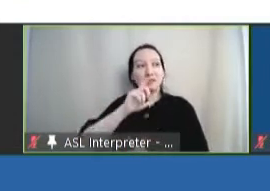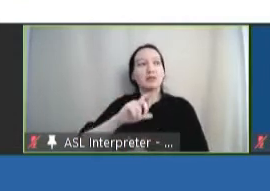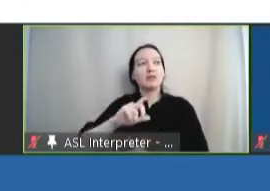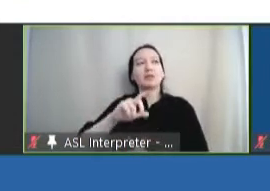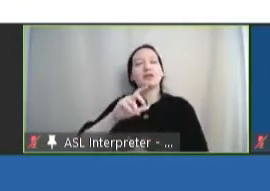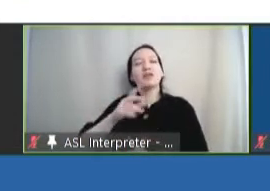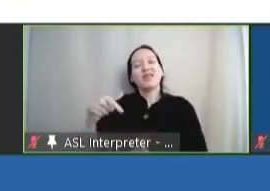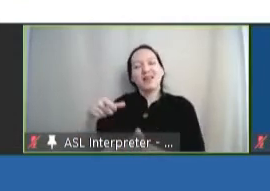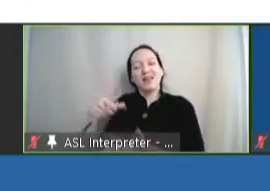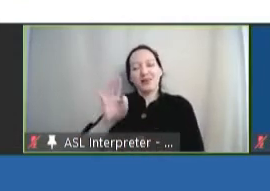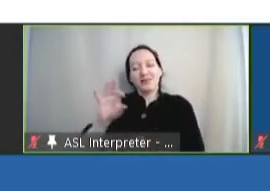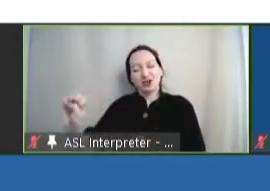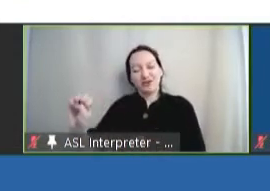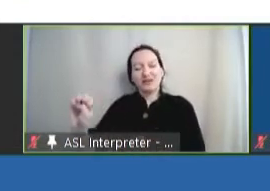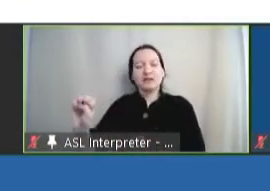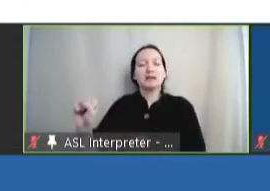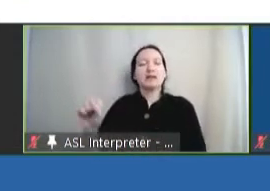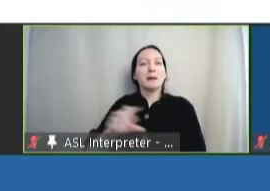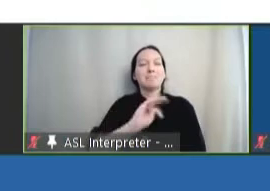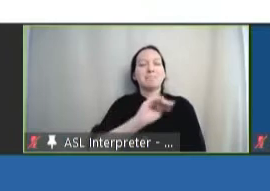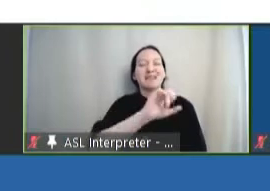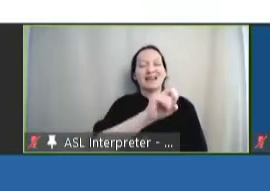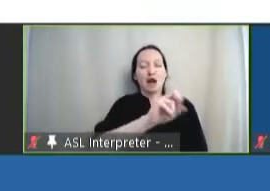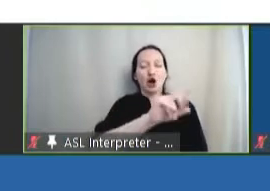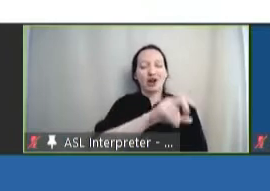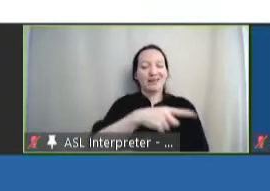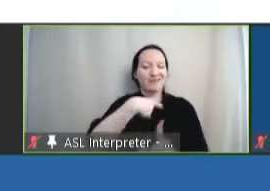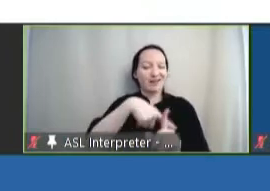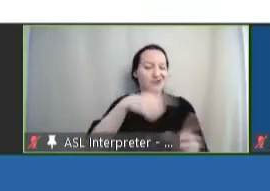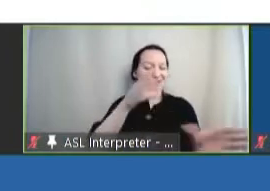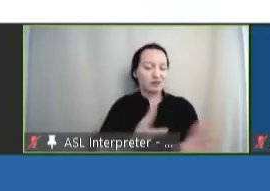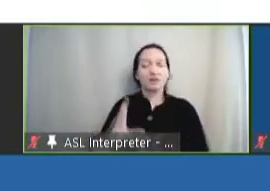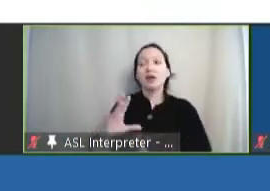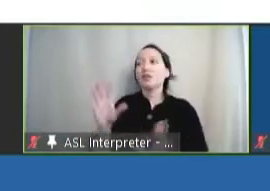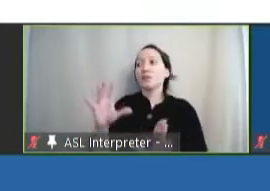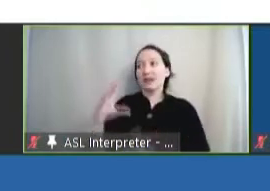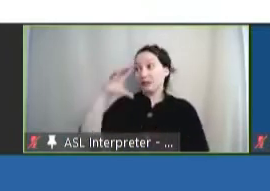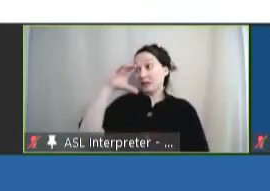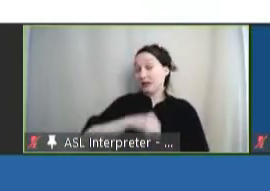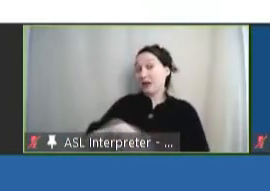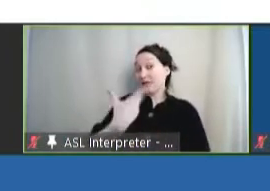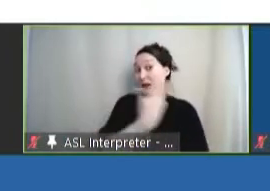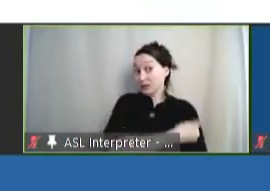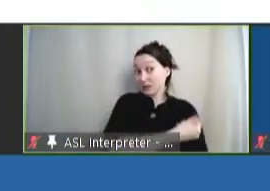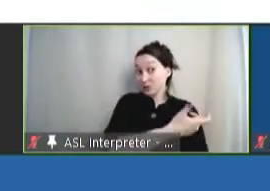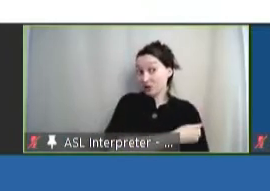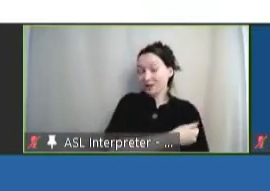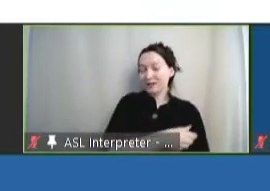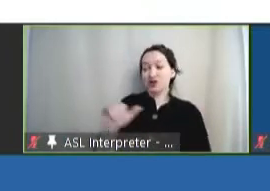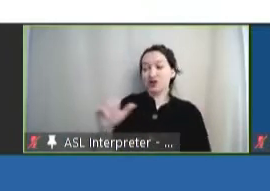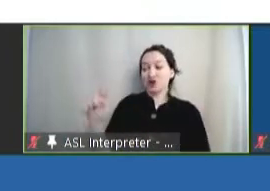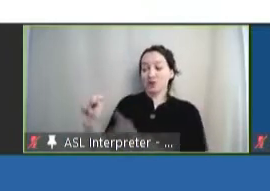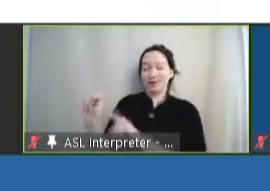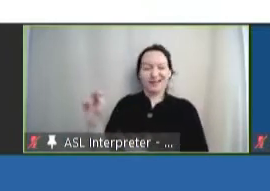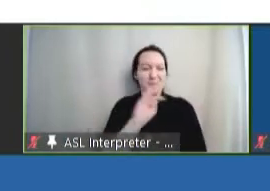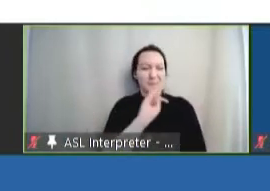Medicare Advantage plans. Doing that, we estimated that the vaccination between January and May 2021